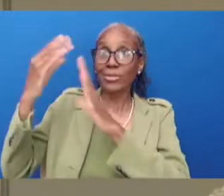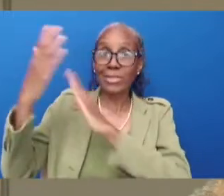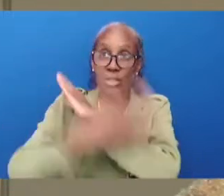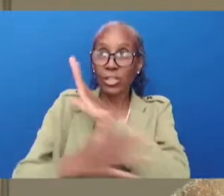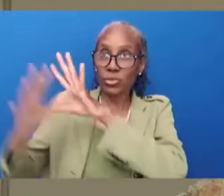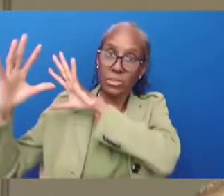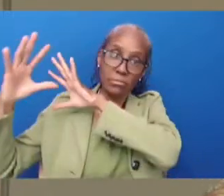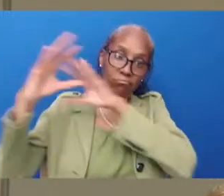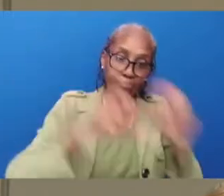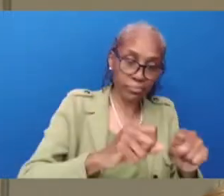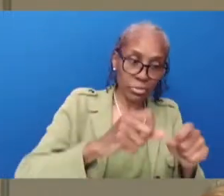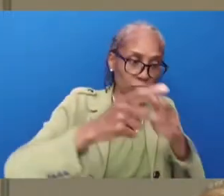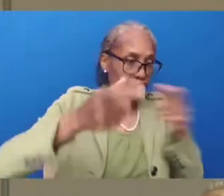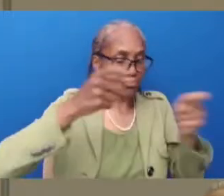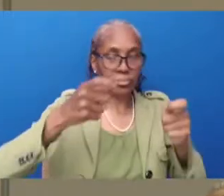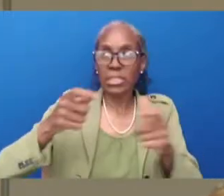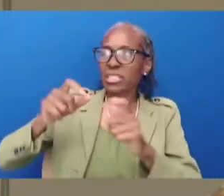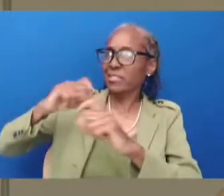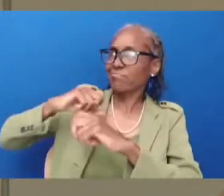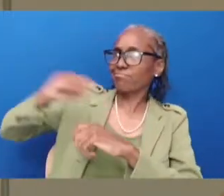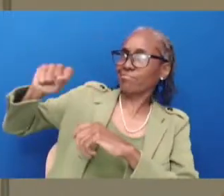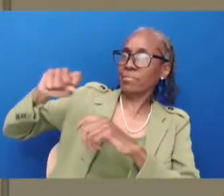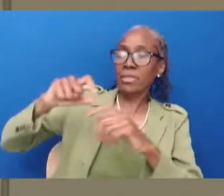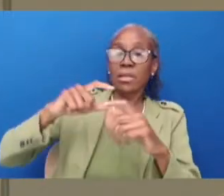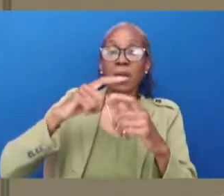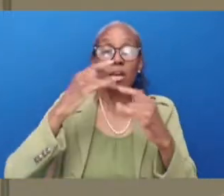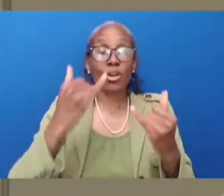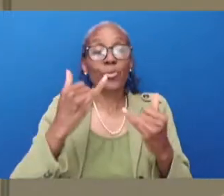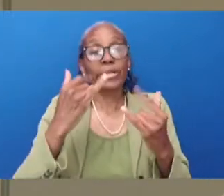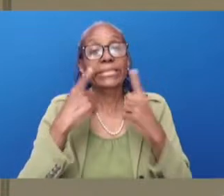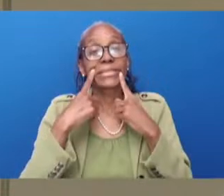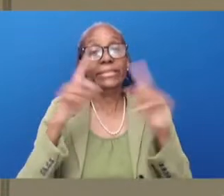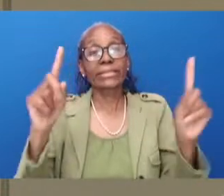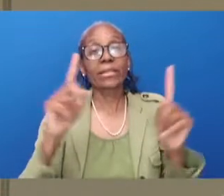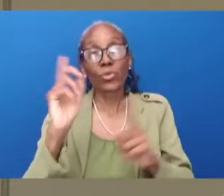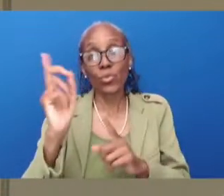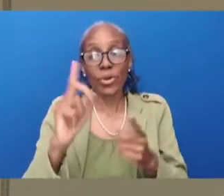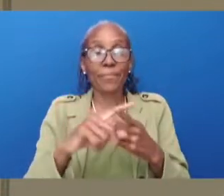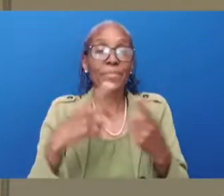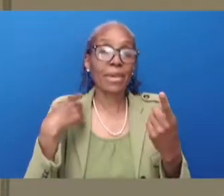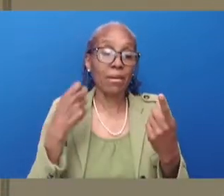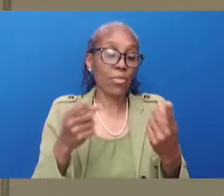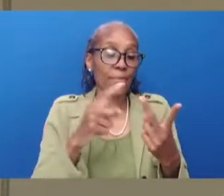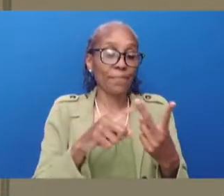UNITY AND LIBERATION, FROM